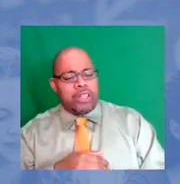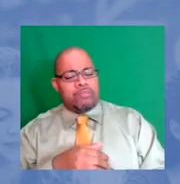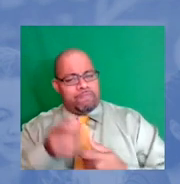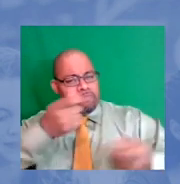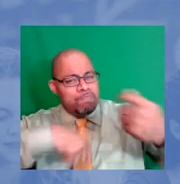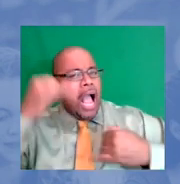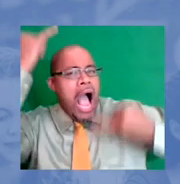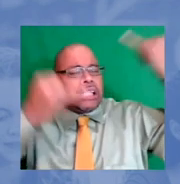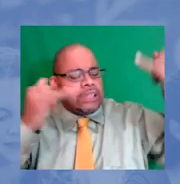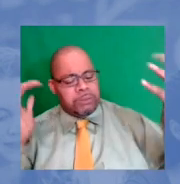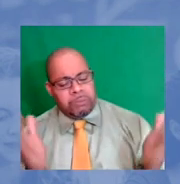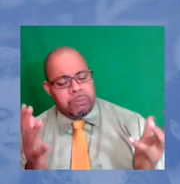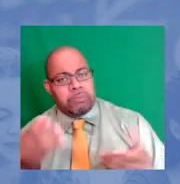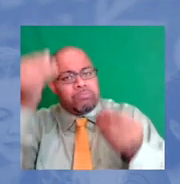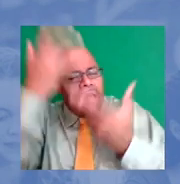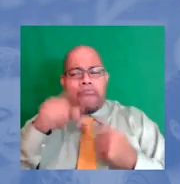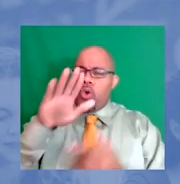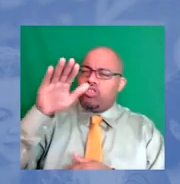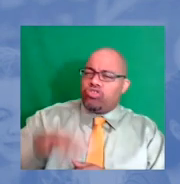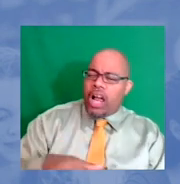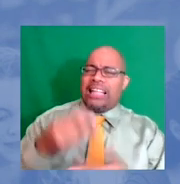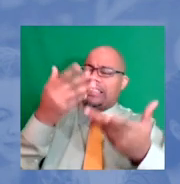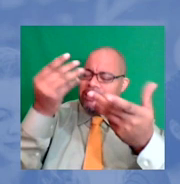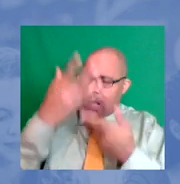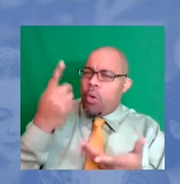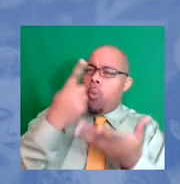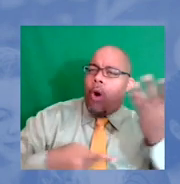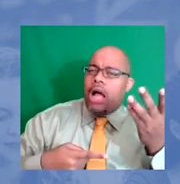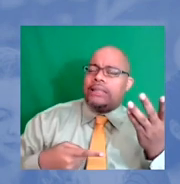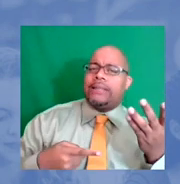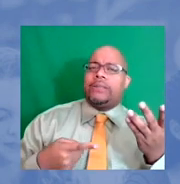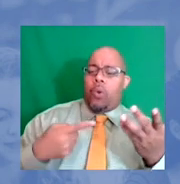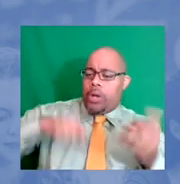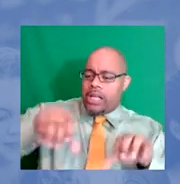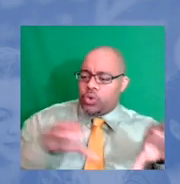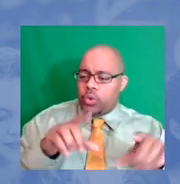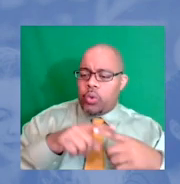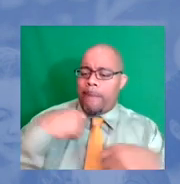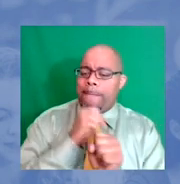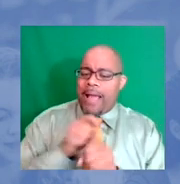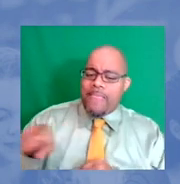TELL US ABOUT YOUR CHILD, TELL US WHAT WE CAN DO TO MAKE THEM MORE SUCCESSFUL.